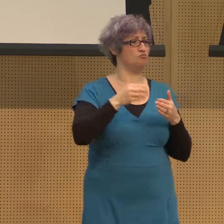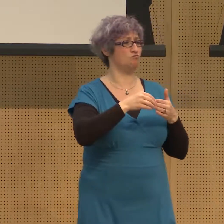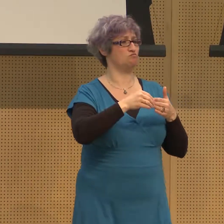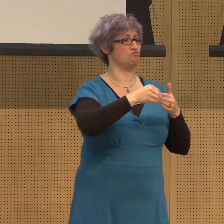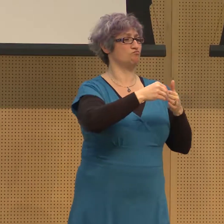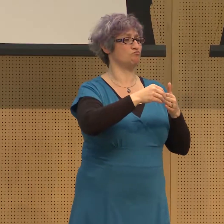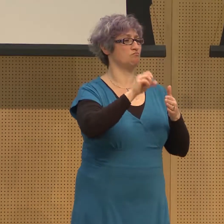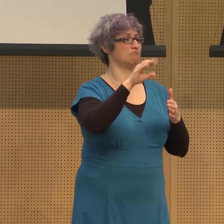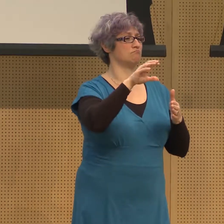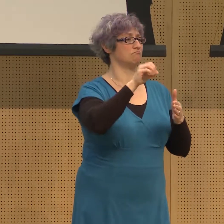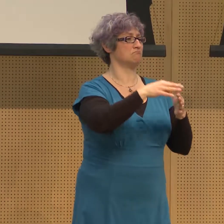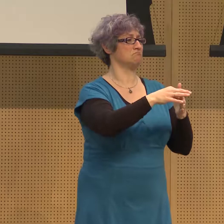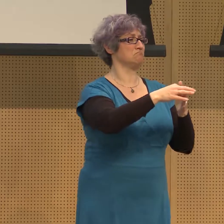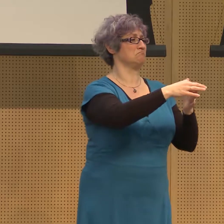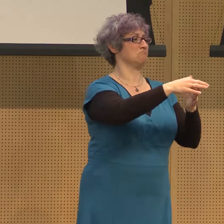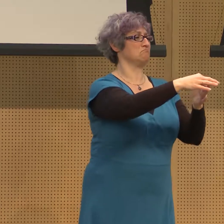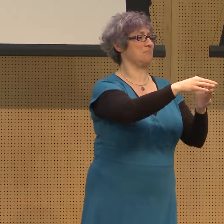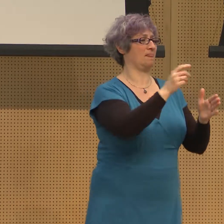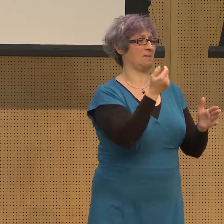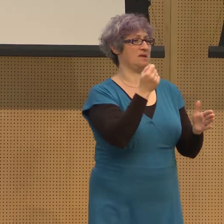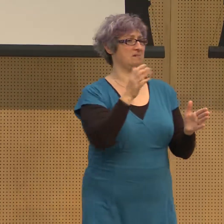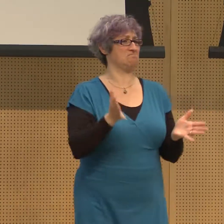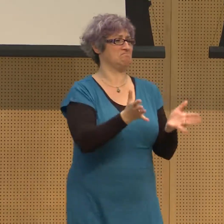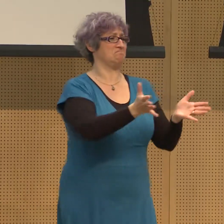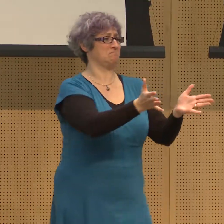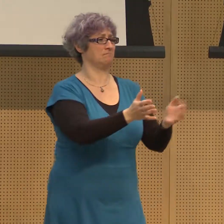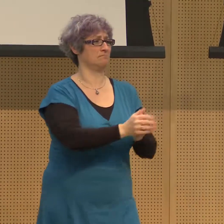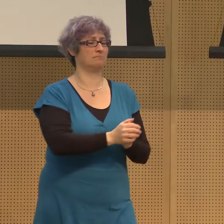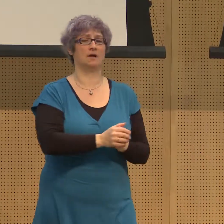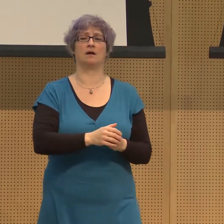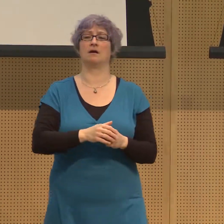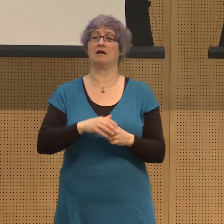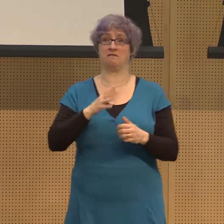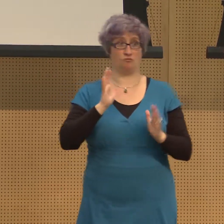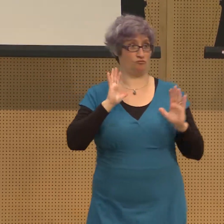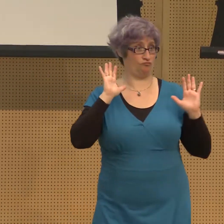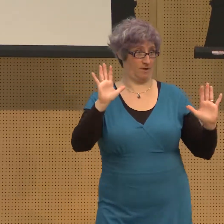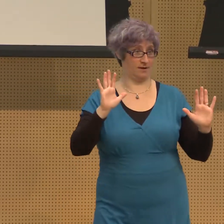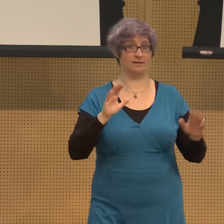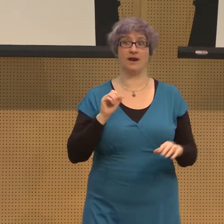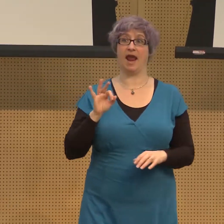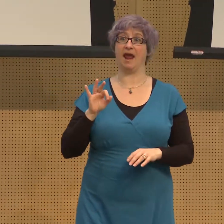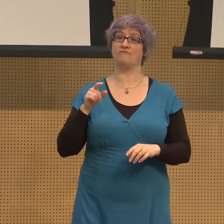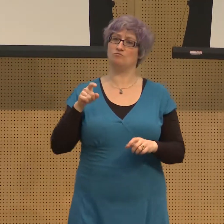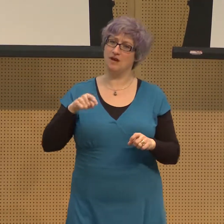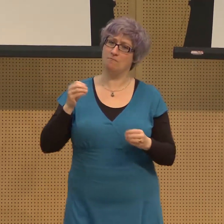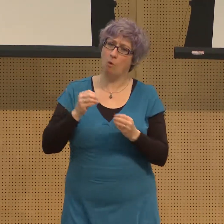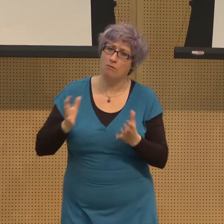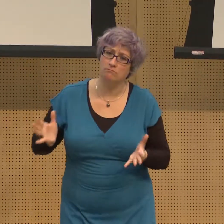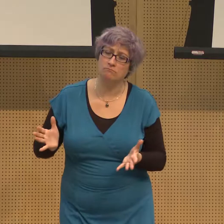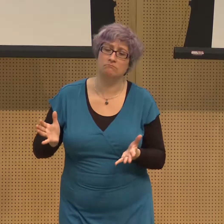but you need someone to guide you through a little bit and hold your hand as you start.